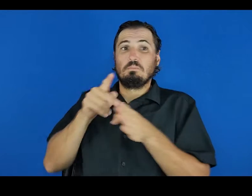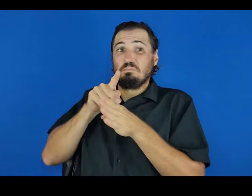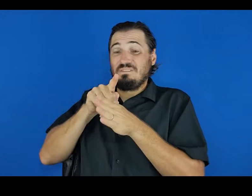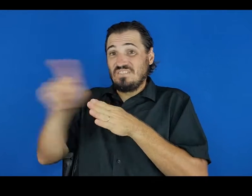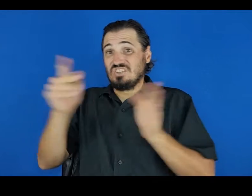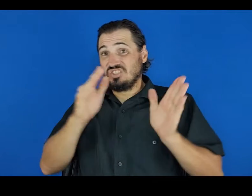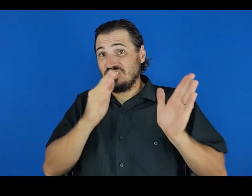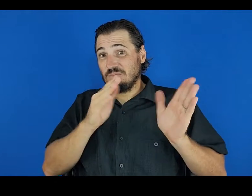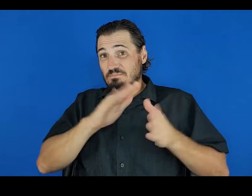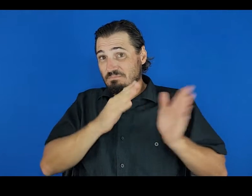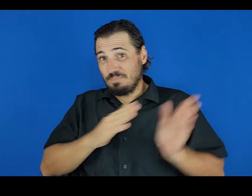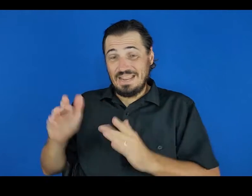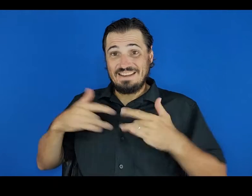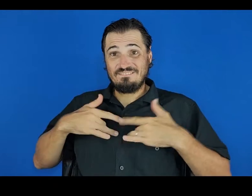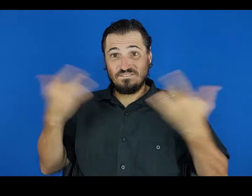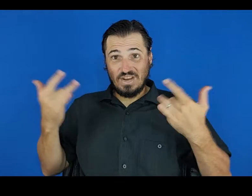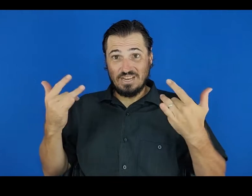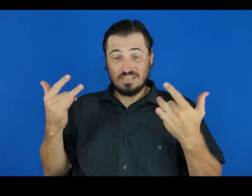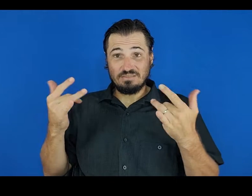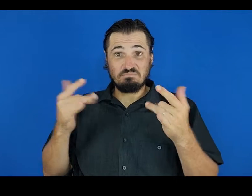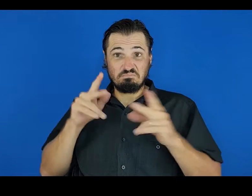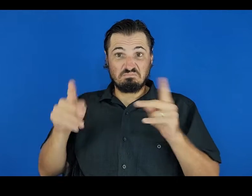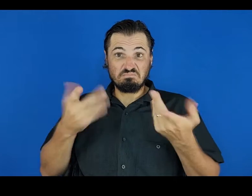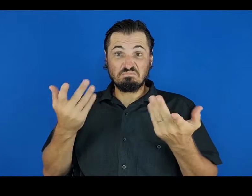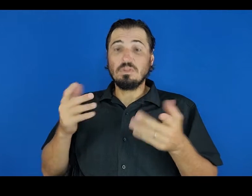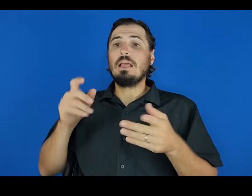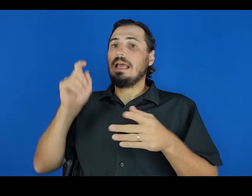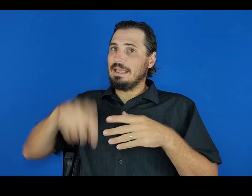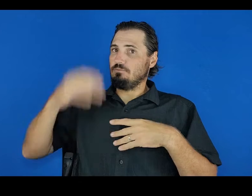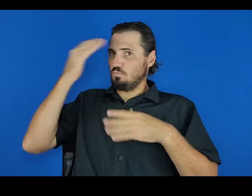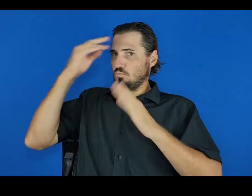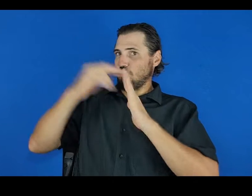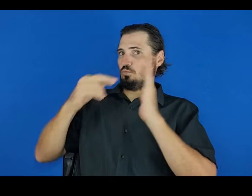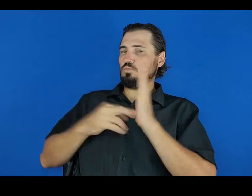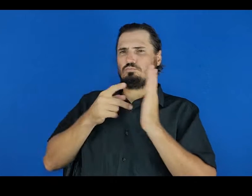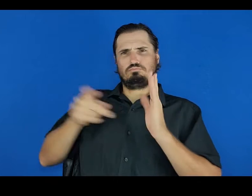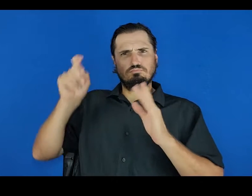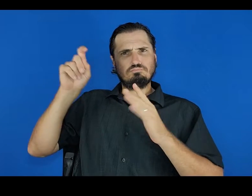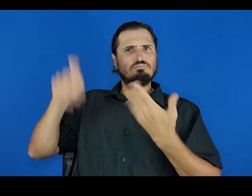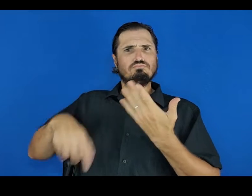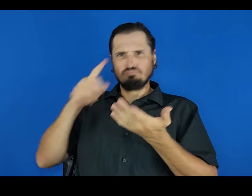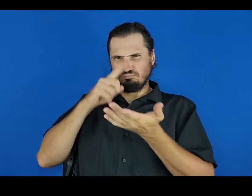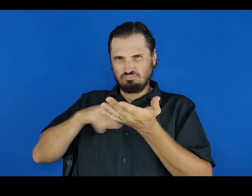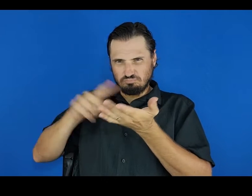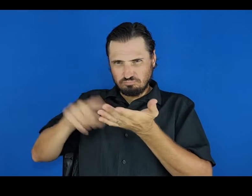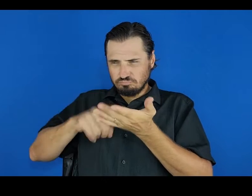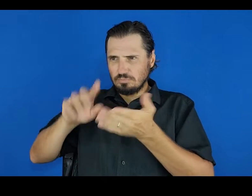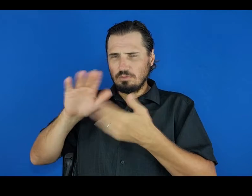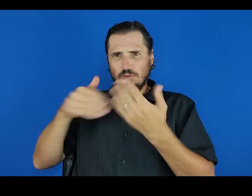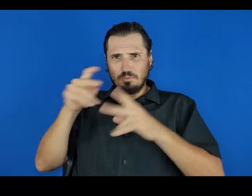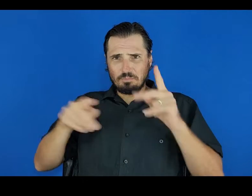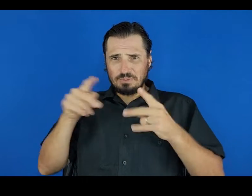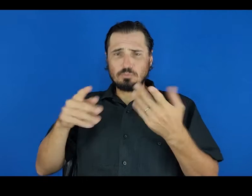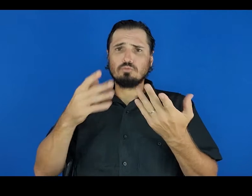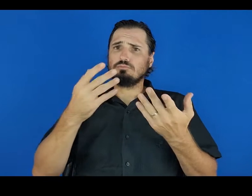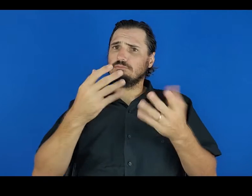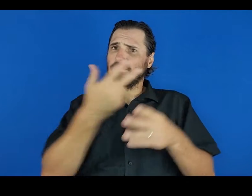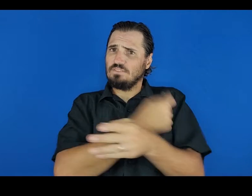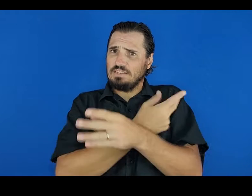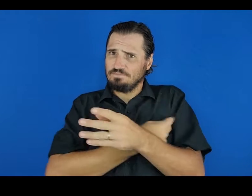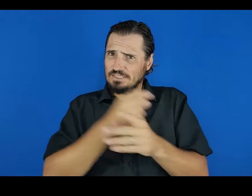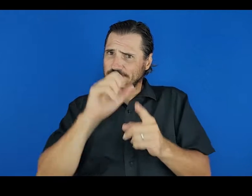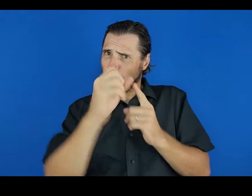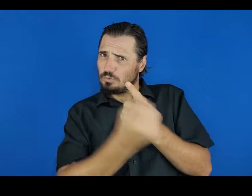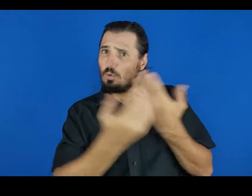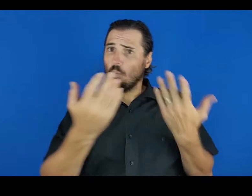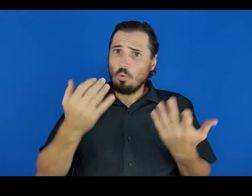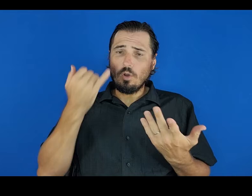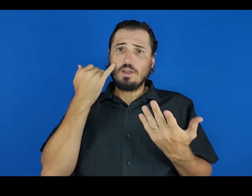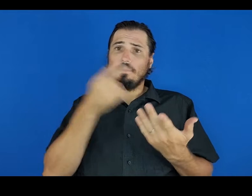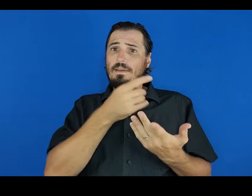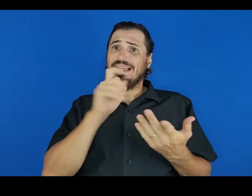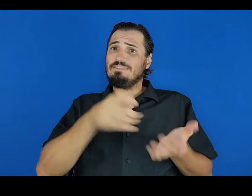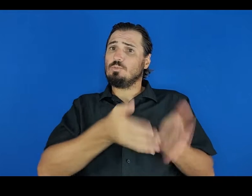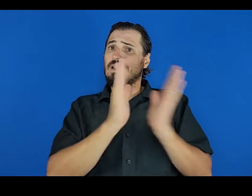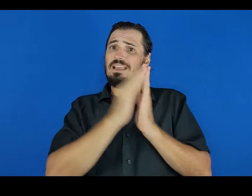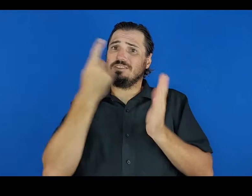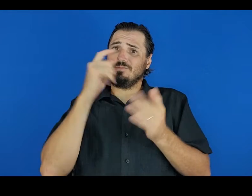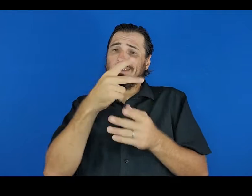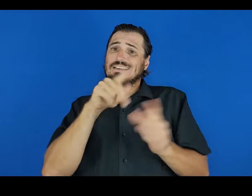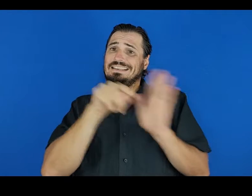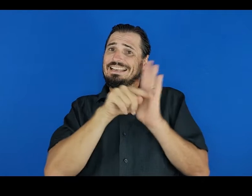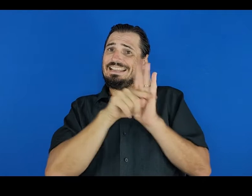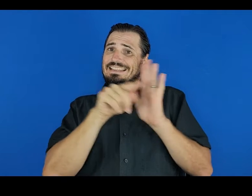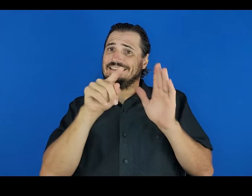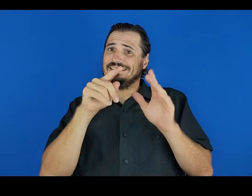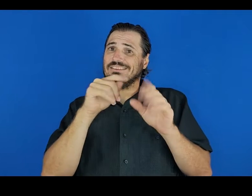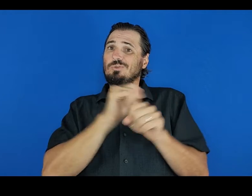Professionally organized event organizers are responsible for knowing and enforcing safety rules, including verifying COVID-19 vaccination or negative test results when required. Any event over